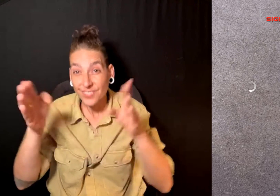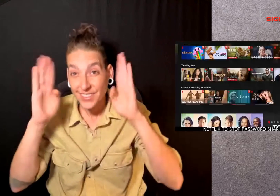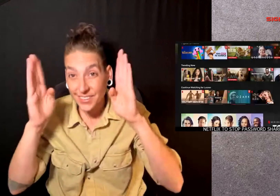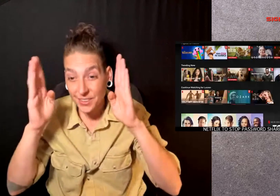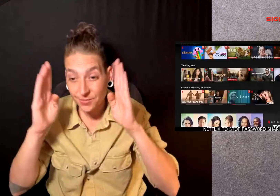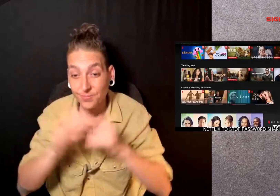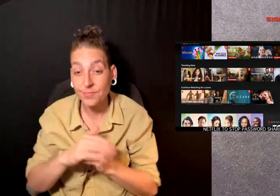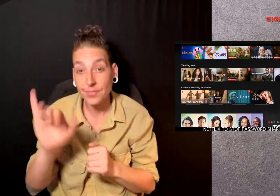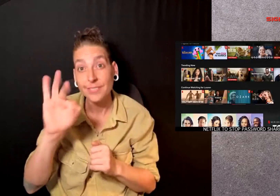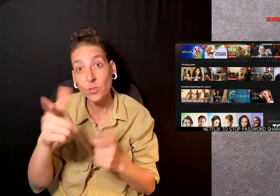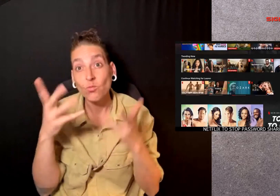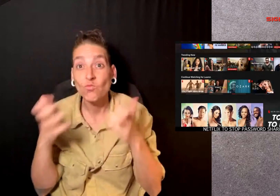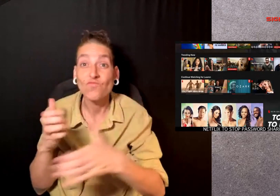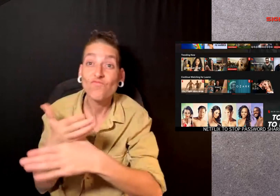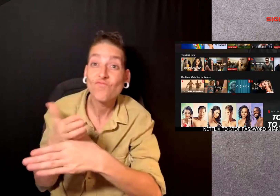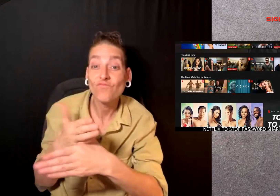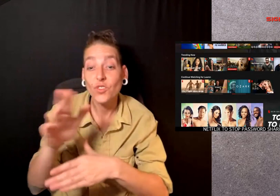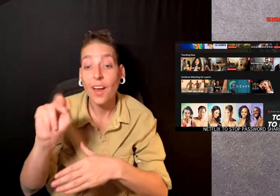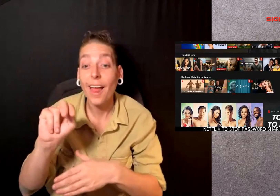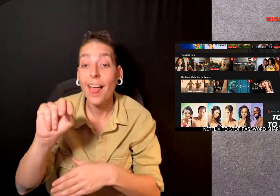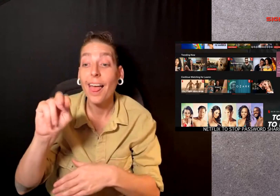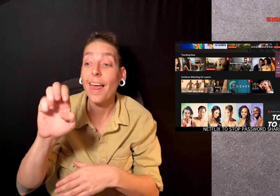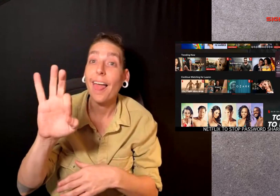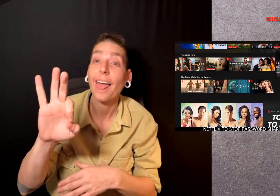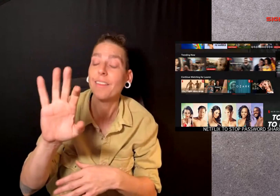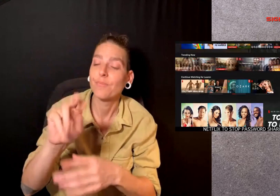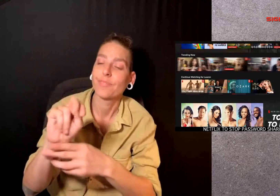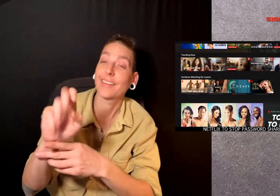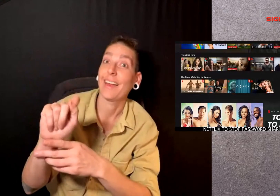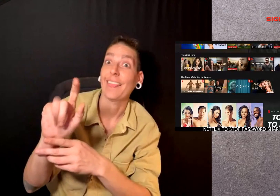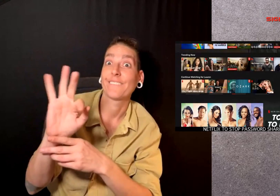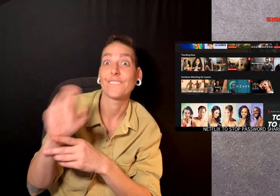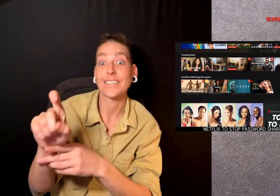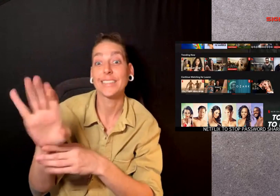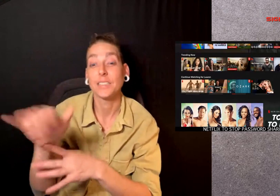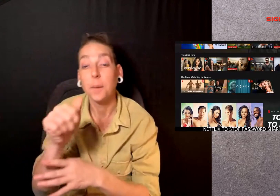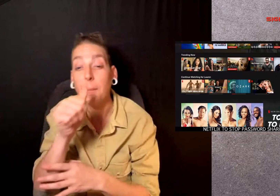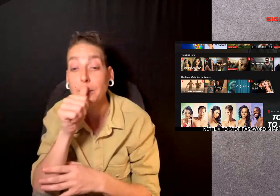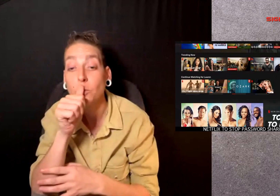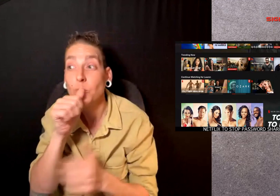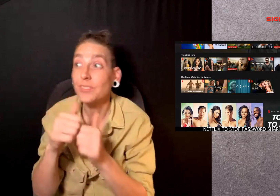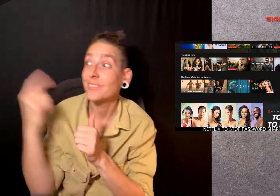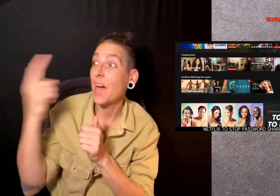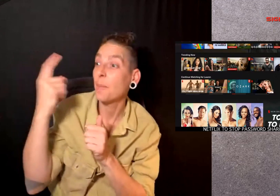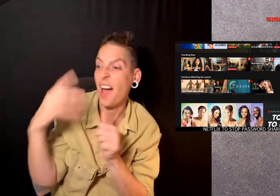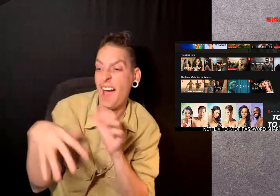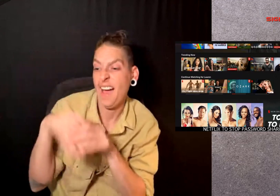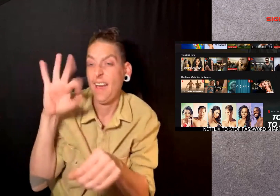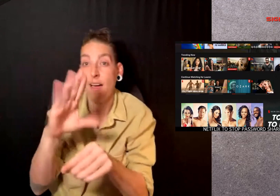listen up if you are sharing your Netflix password with someone outside your home